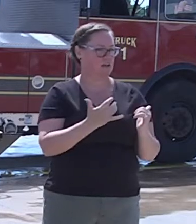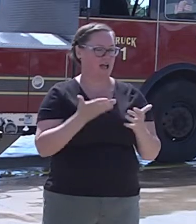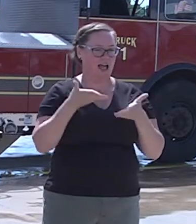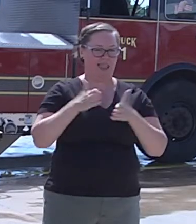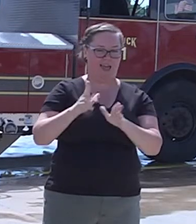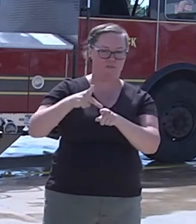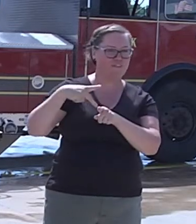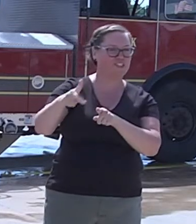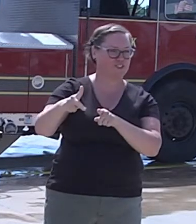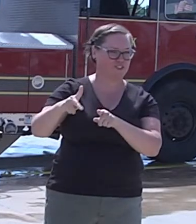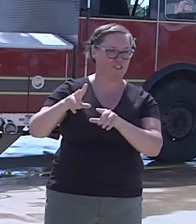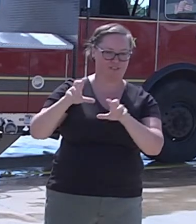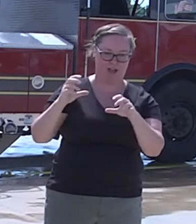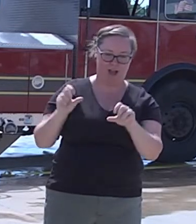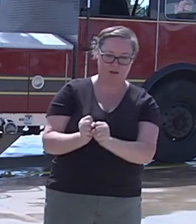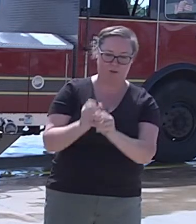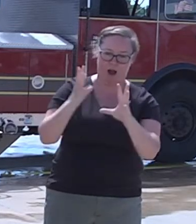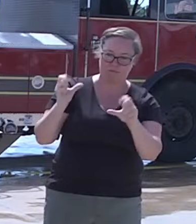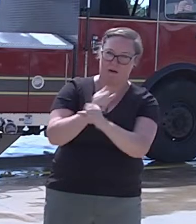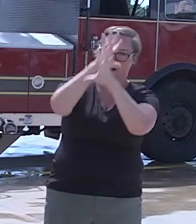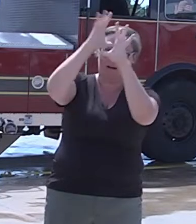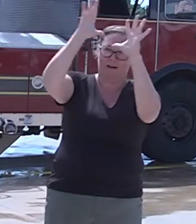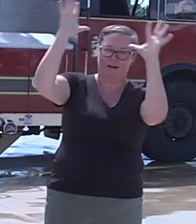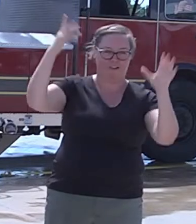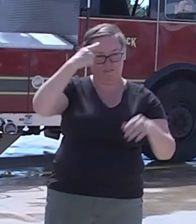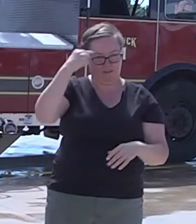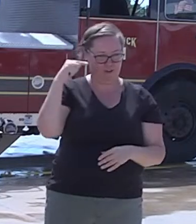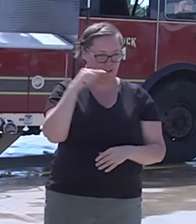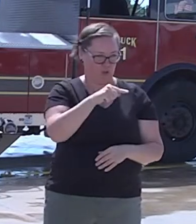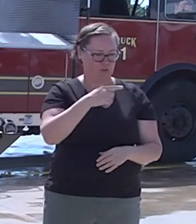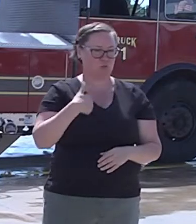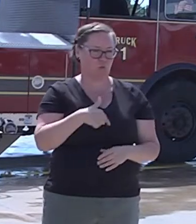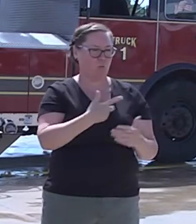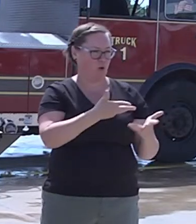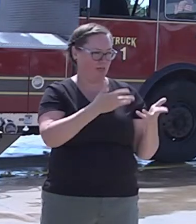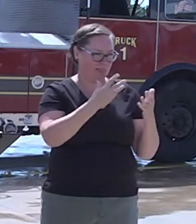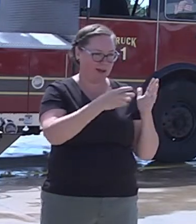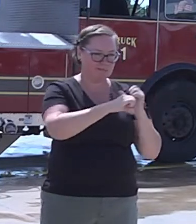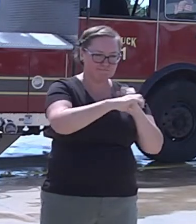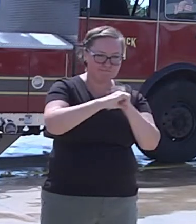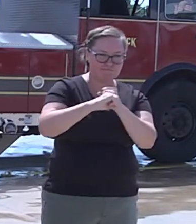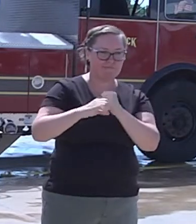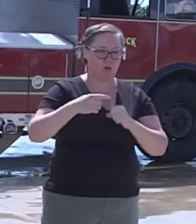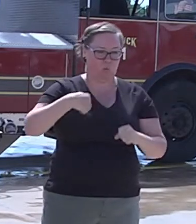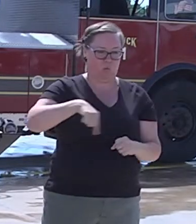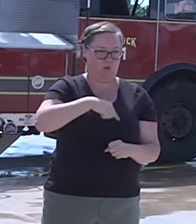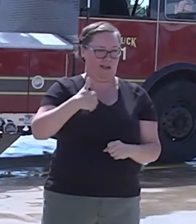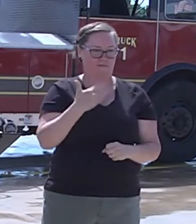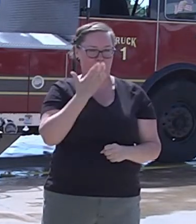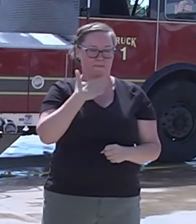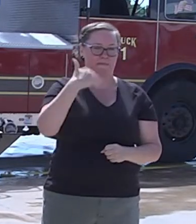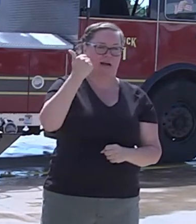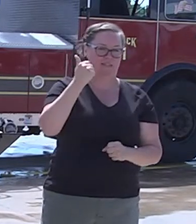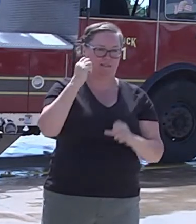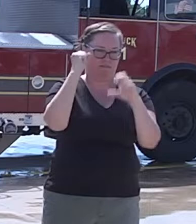off the fireworks and so we're going to be touting the best fireworks show in Kansas on July 4th uh